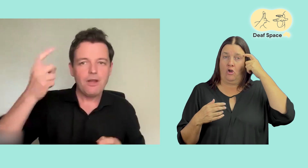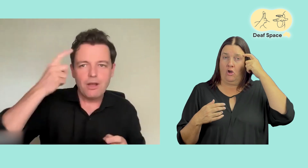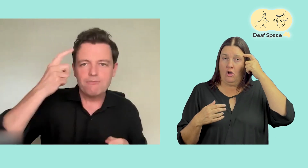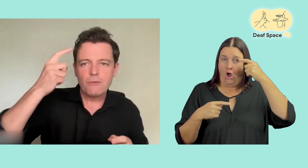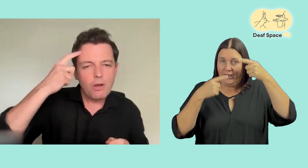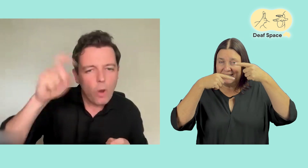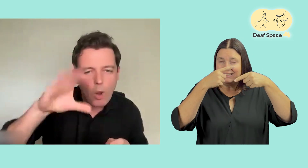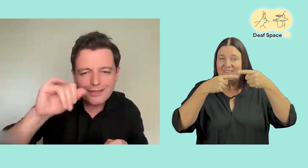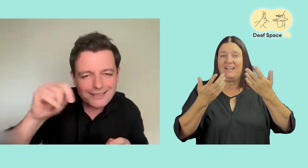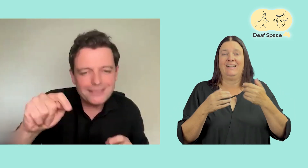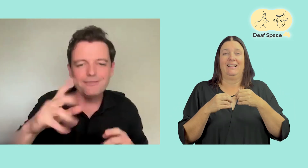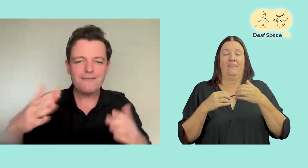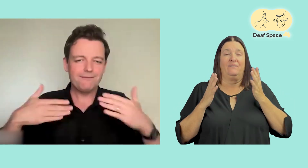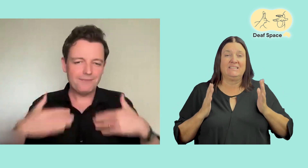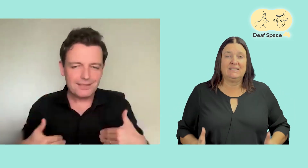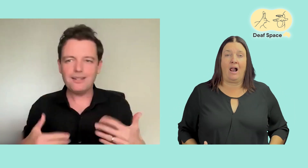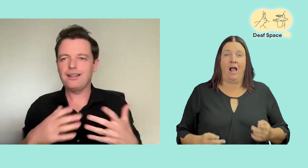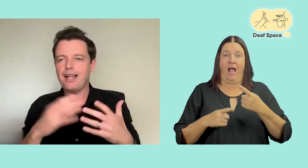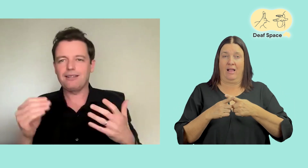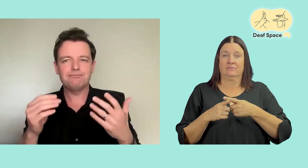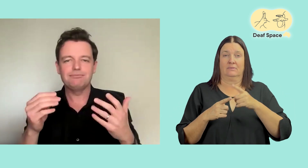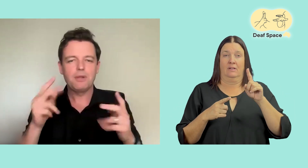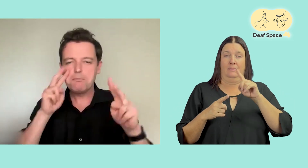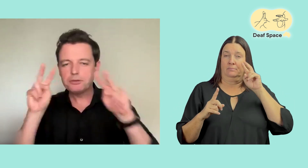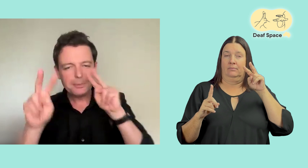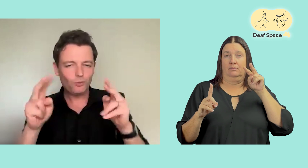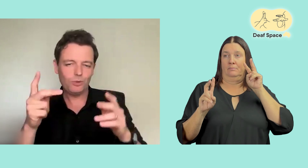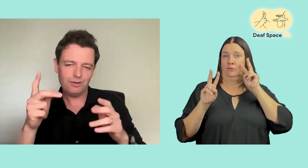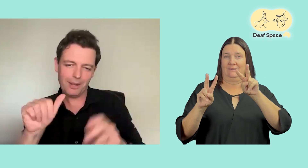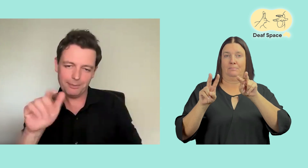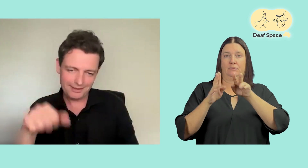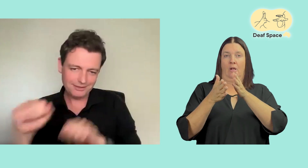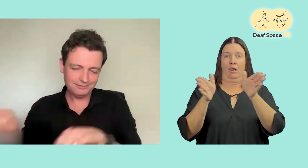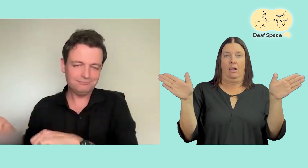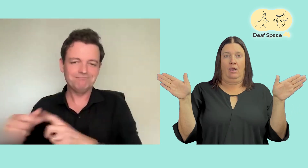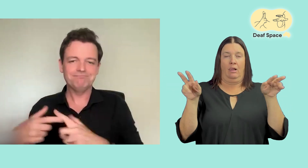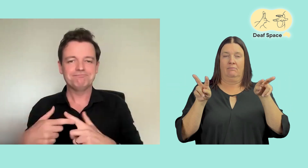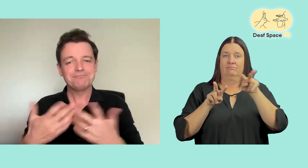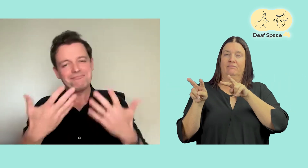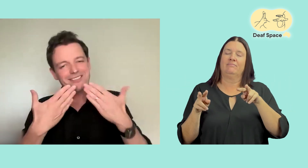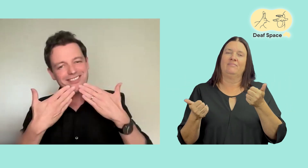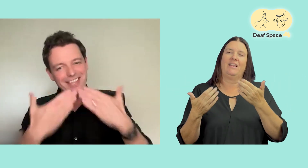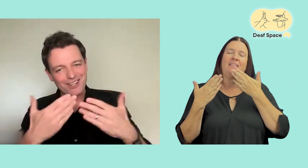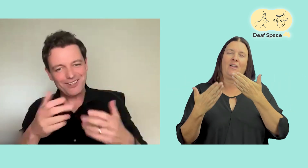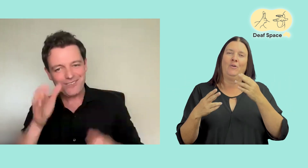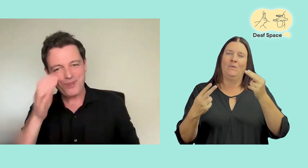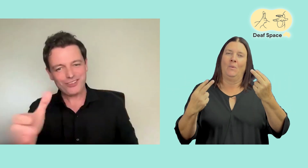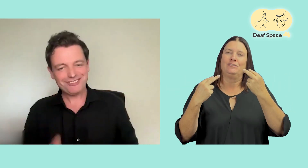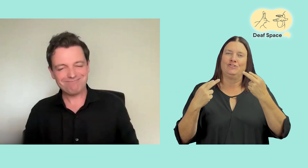regardless of their cognitive, physical, and perceptual abilities. Thank you for watching.